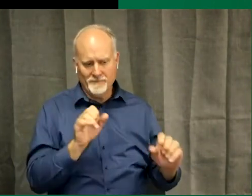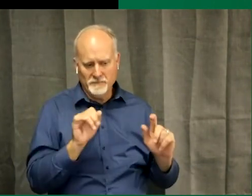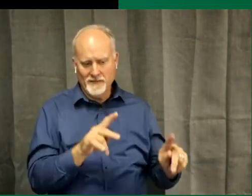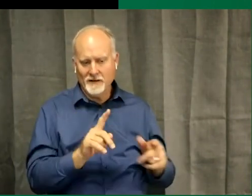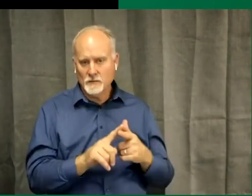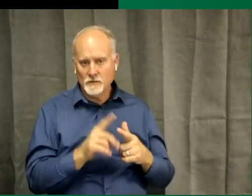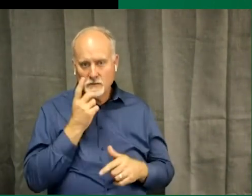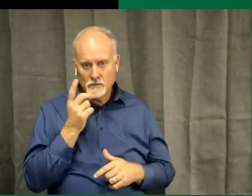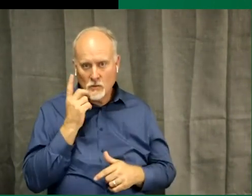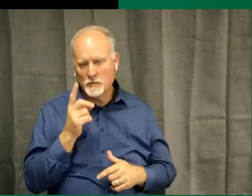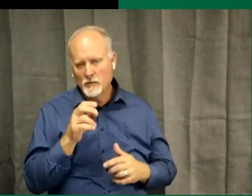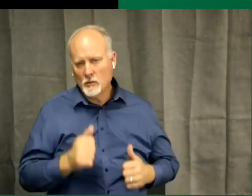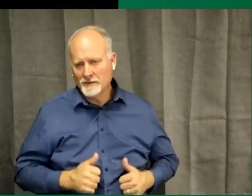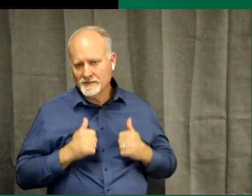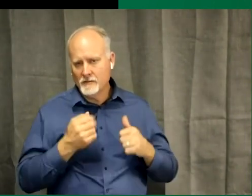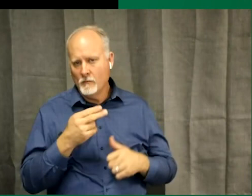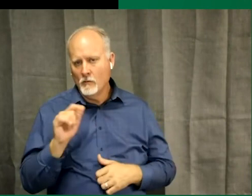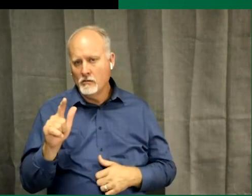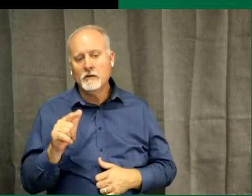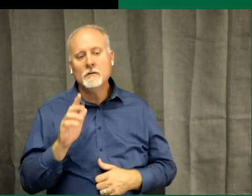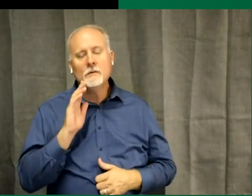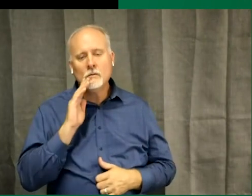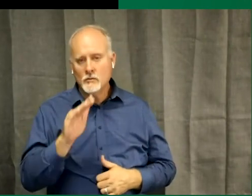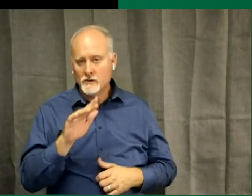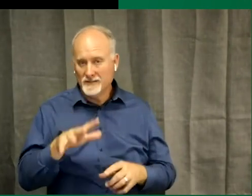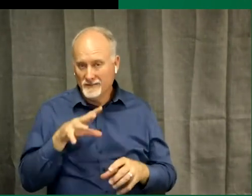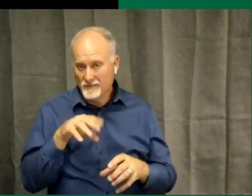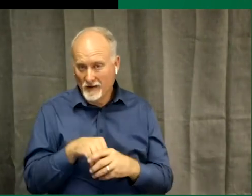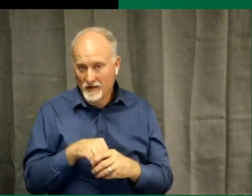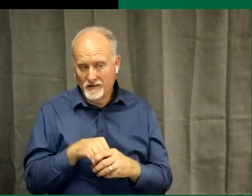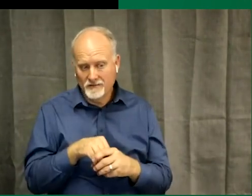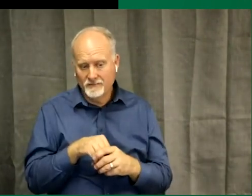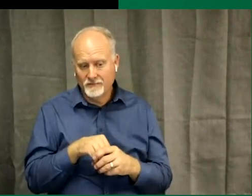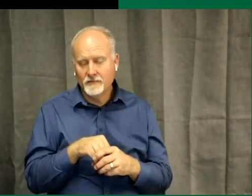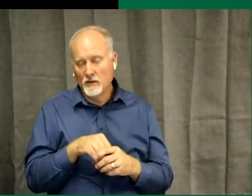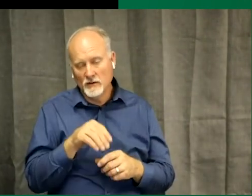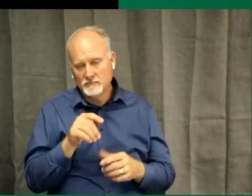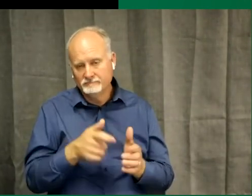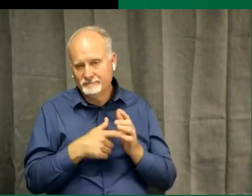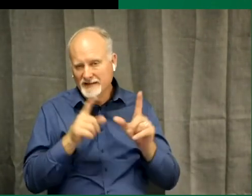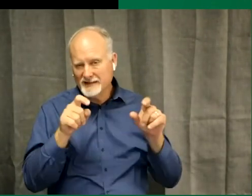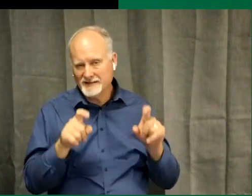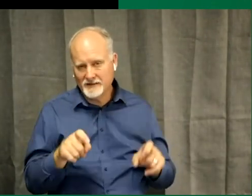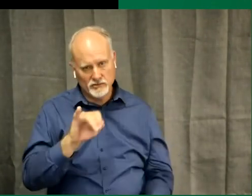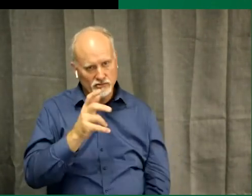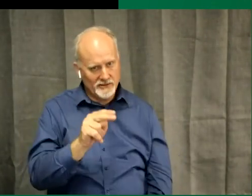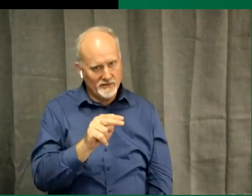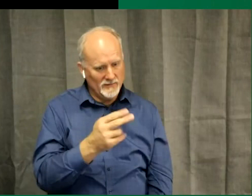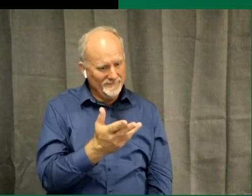residence halls will participate in re-entry covid testing the dates will be january 15th through